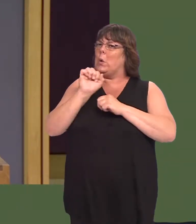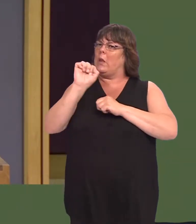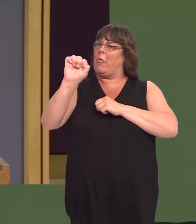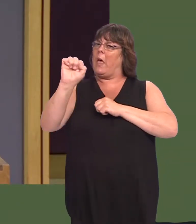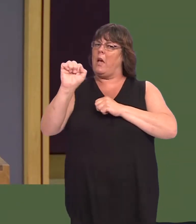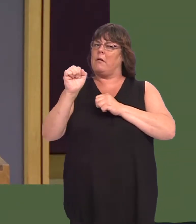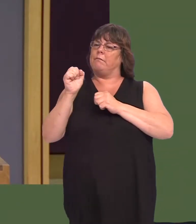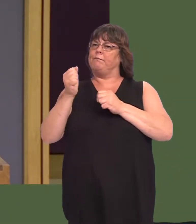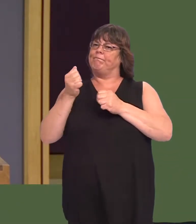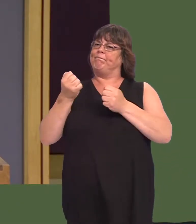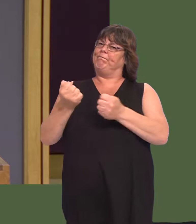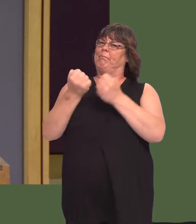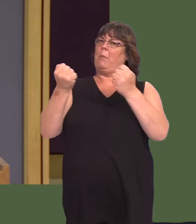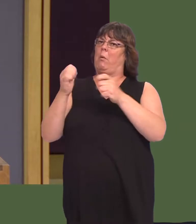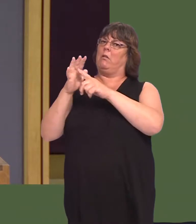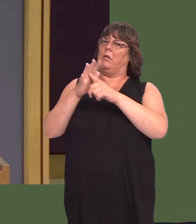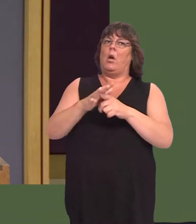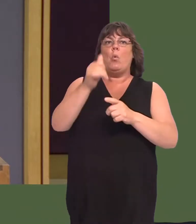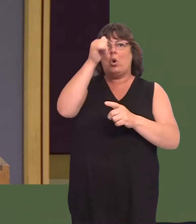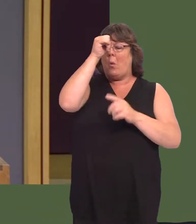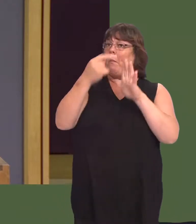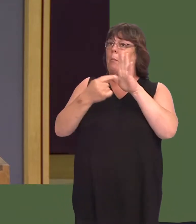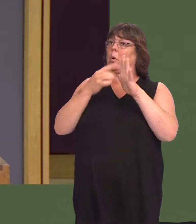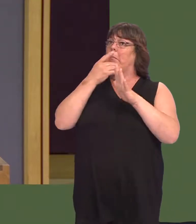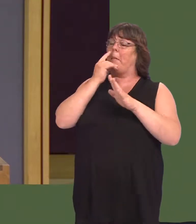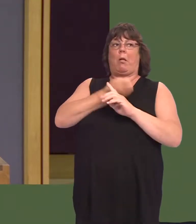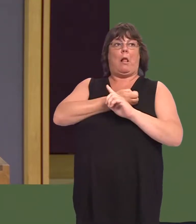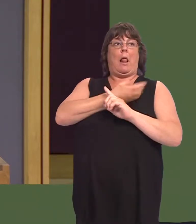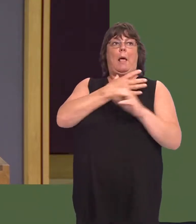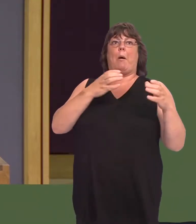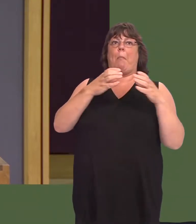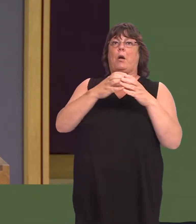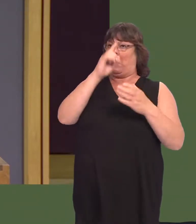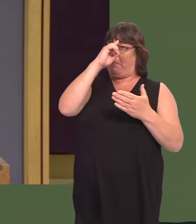We know that there are certain important members of the Labour Party who believe that insurrection